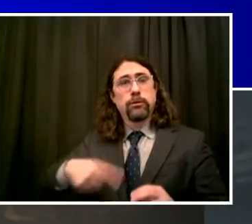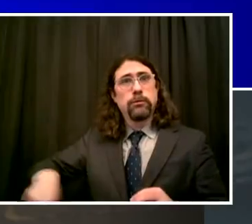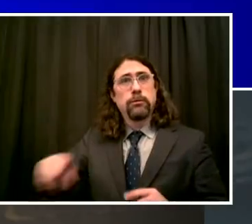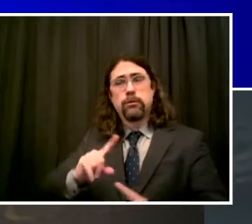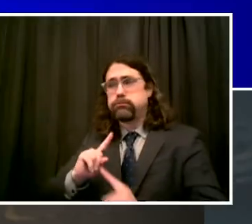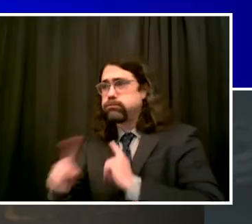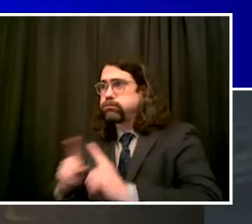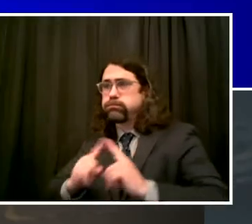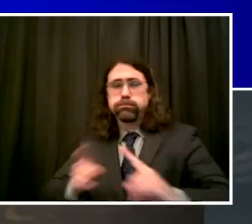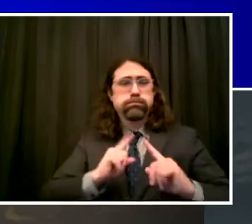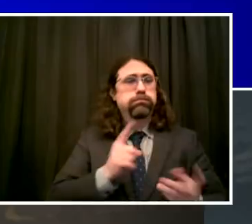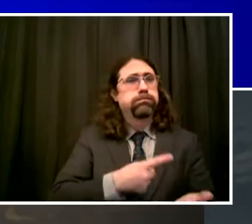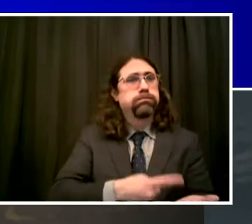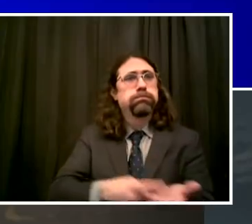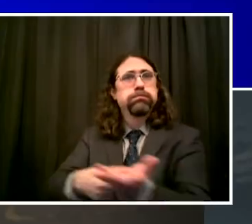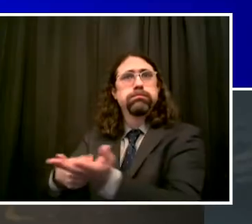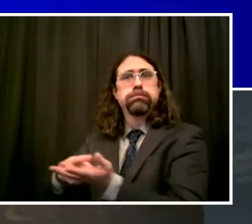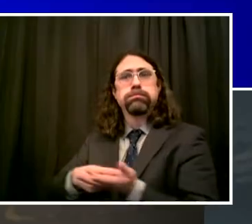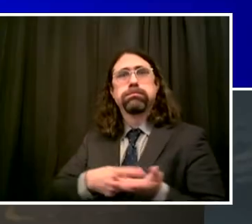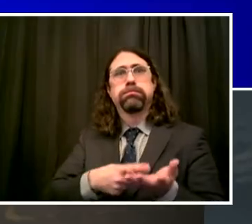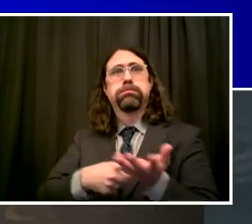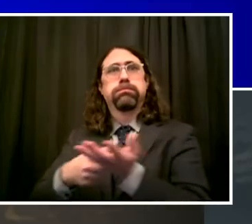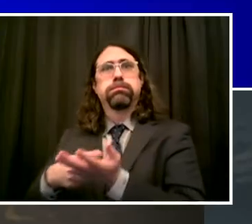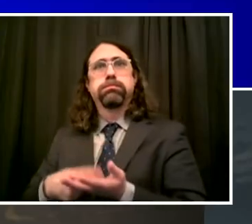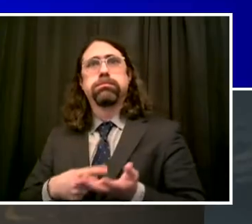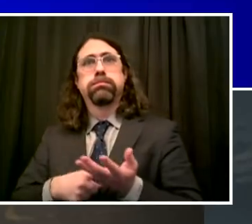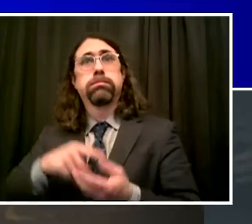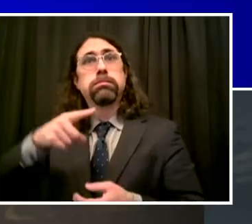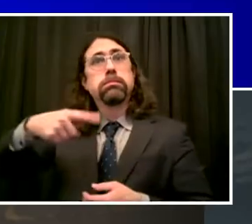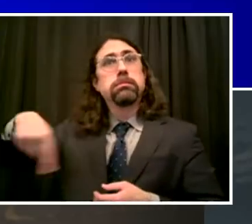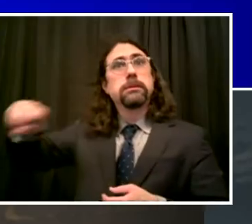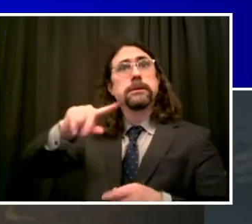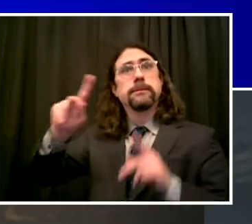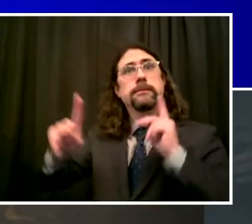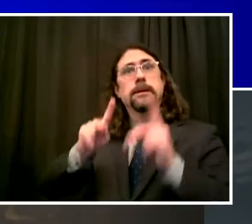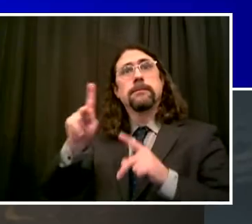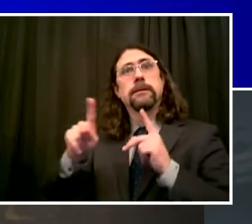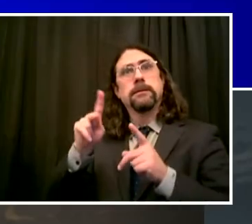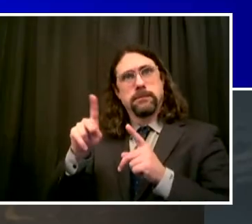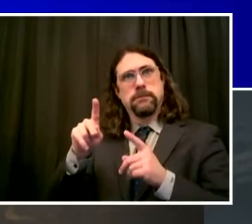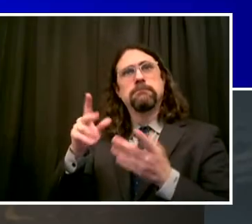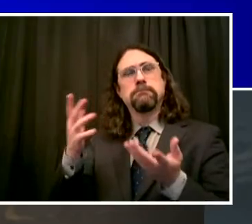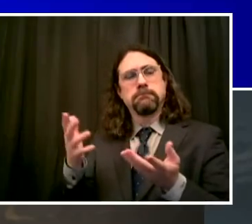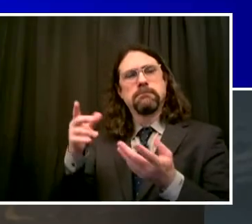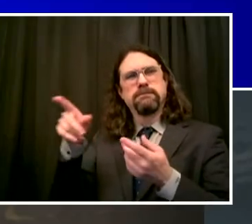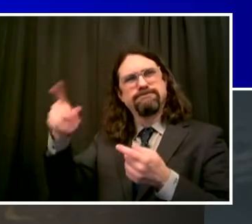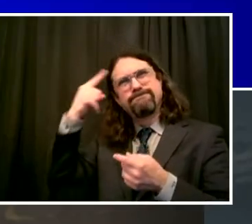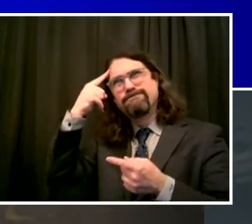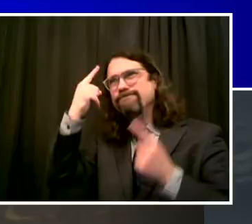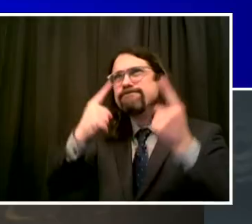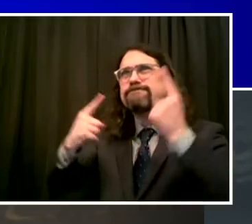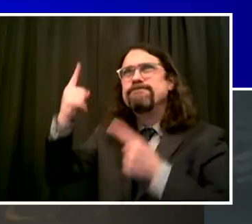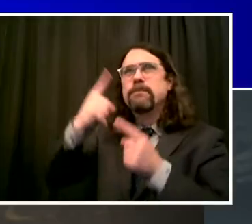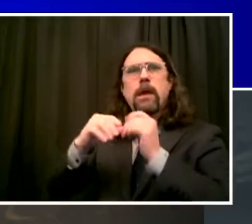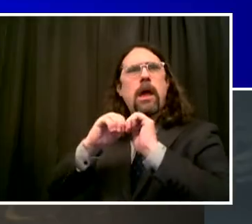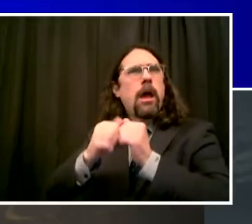COME BACK. ANDWH ATAS W S O CLEAR IN THIS CALL WAS THESE ARE FOLKS LIKE EVERY SMALL BUSESINS OWNER, THEY PUT THEIR HEART AND SOUL